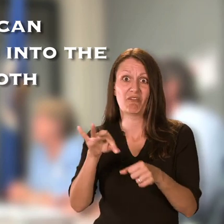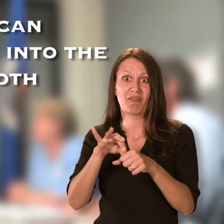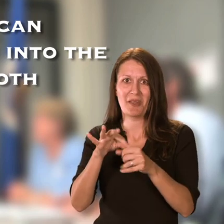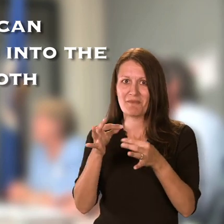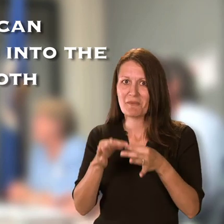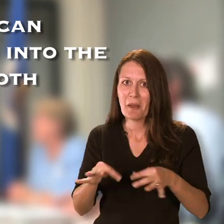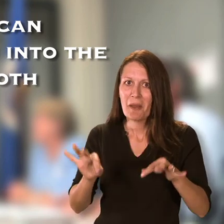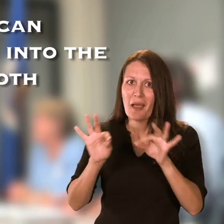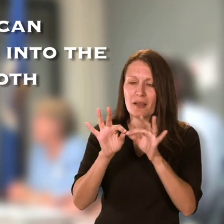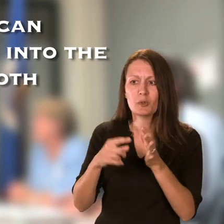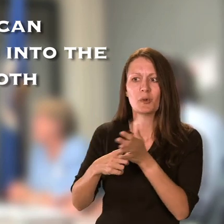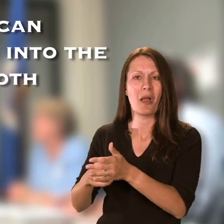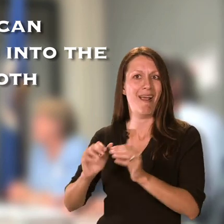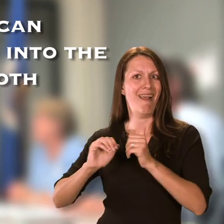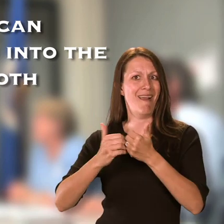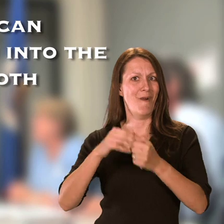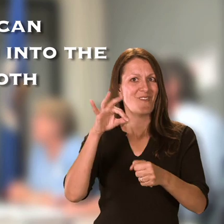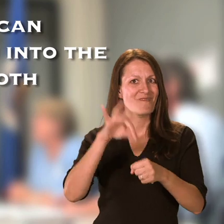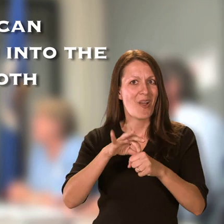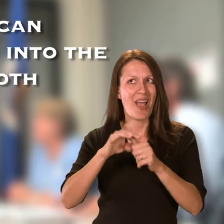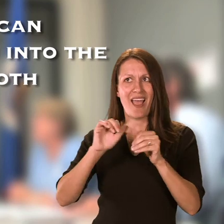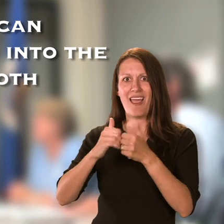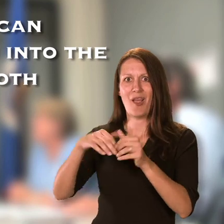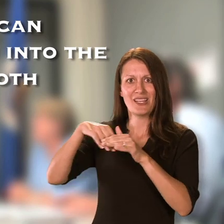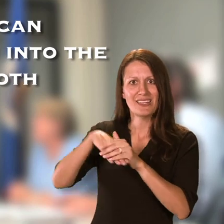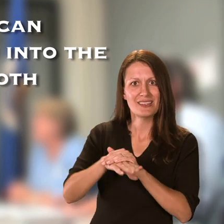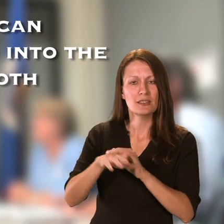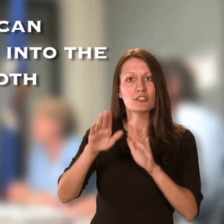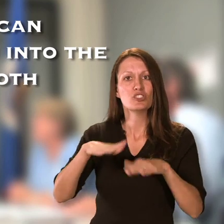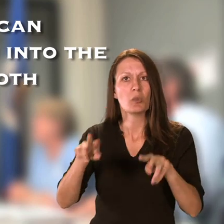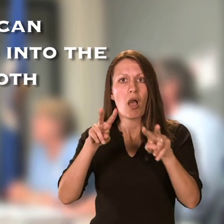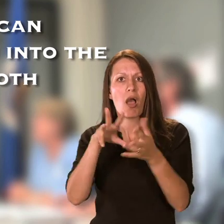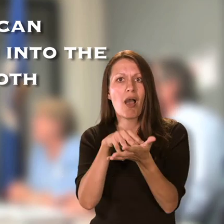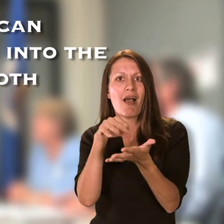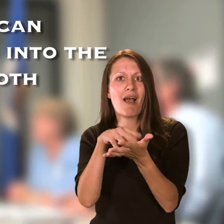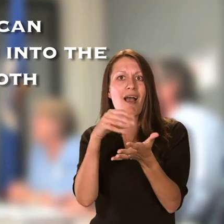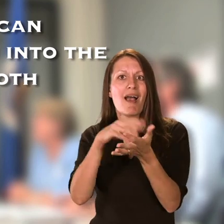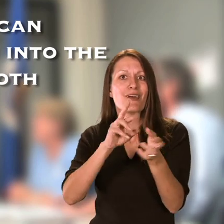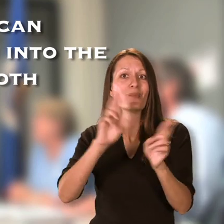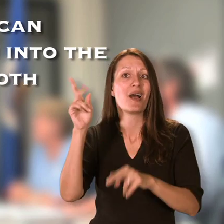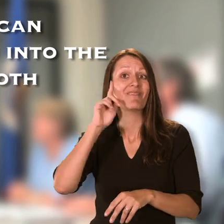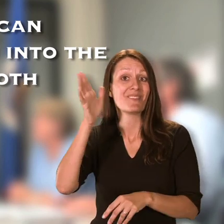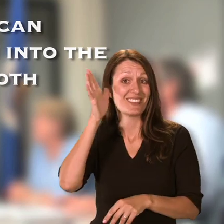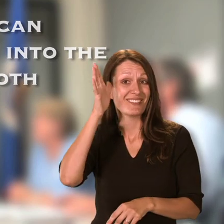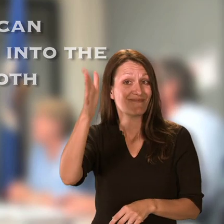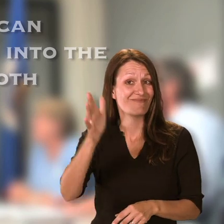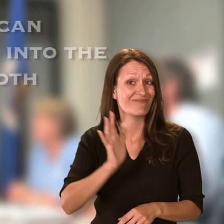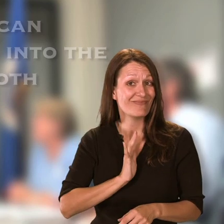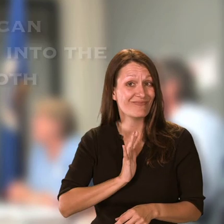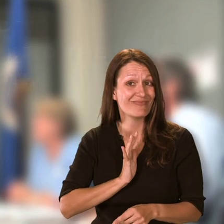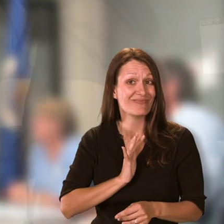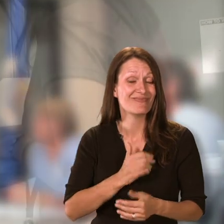that voting is important and show them how the process works.